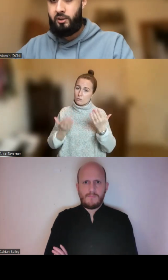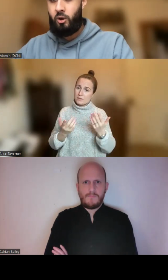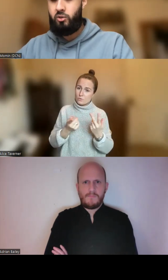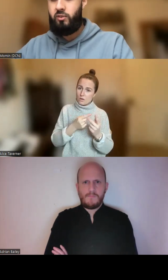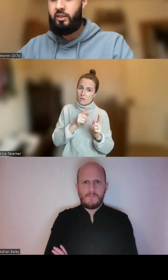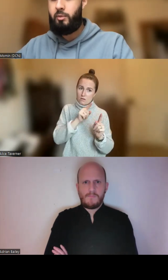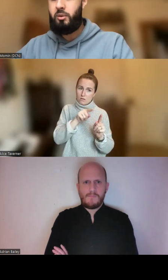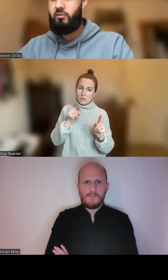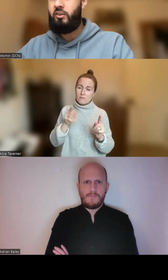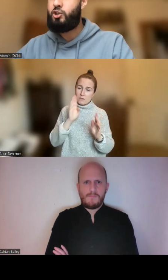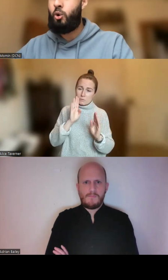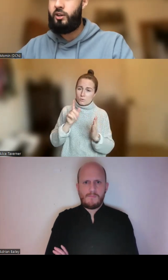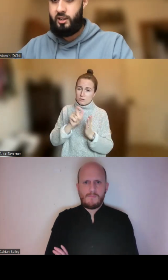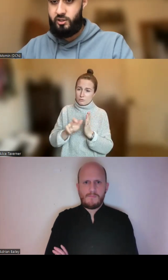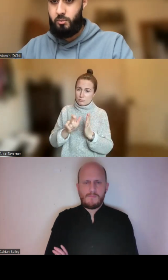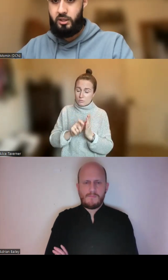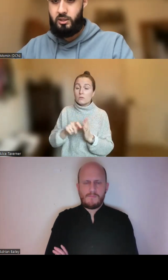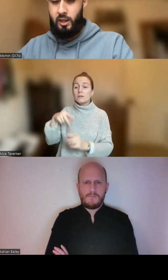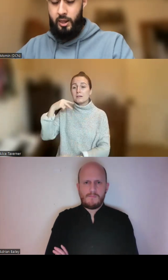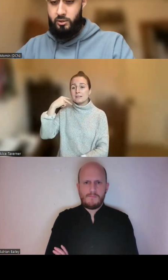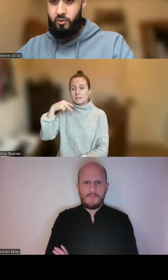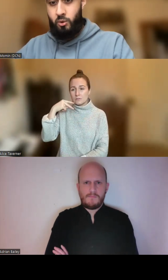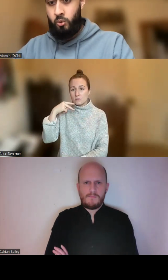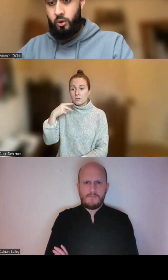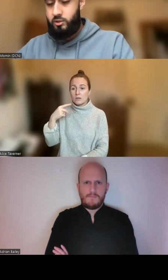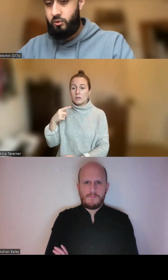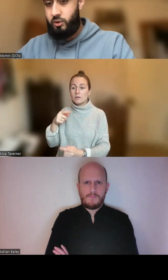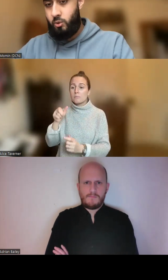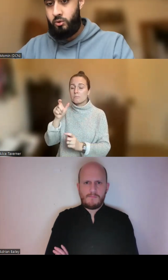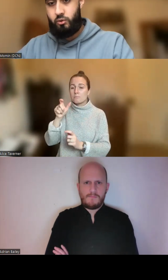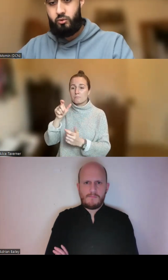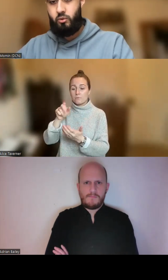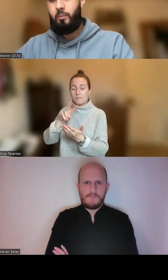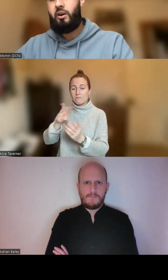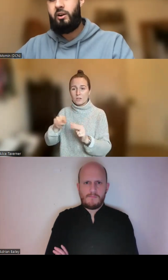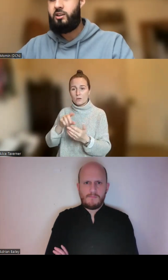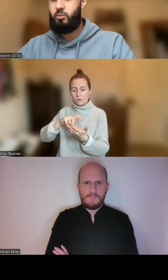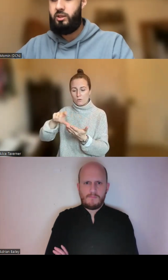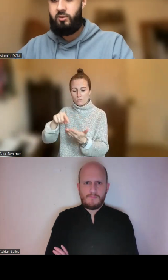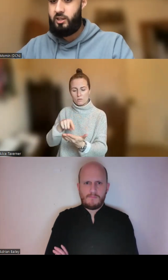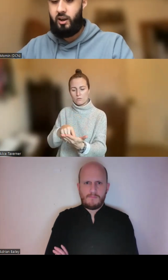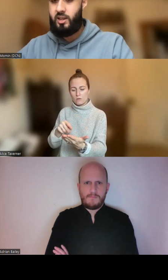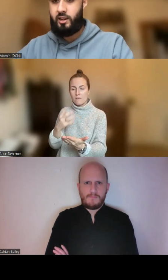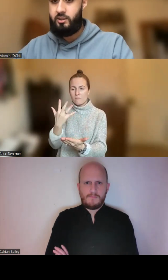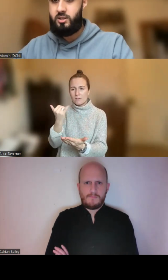TikTok, you'll find that people have very short attention spans. If you don't grab their attention within the first five seconds,